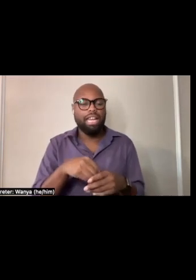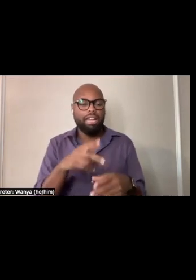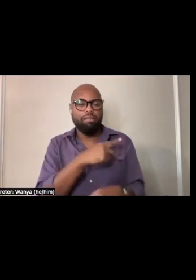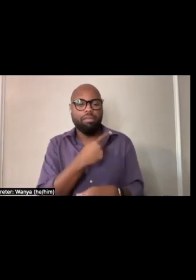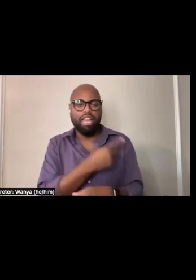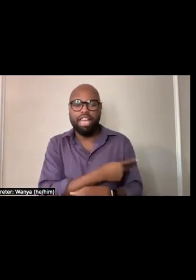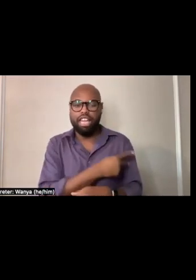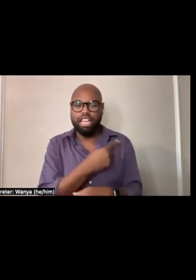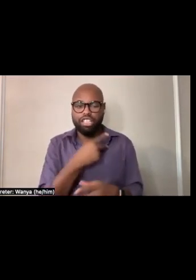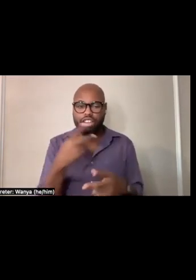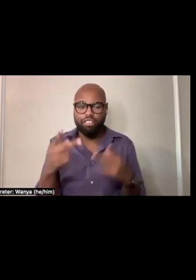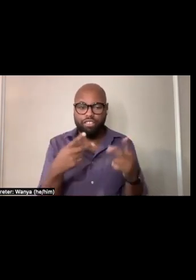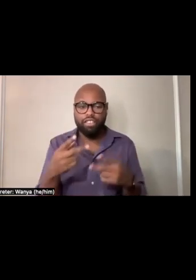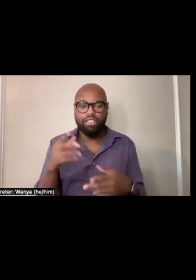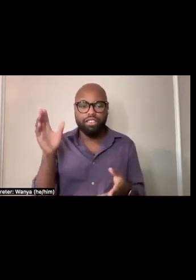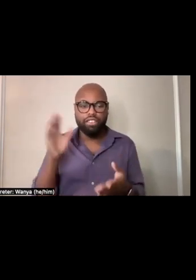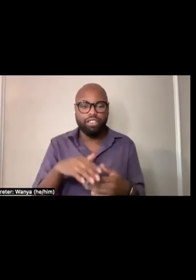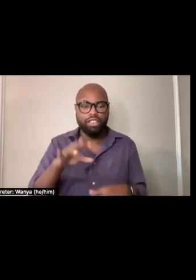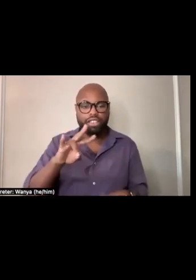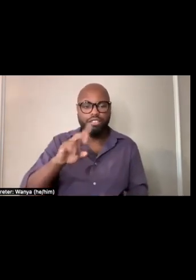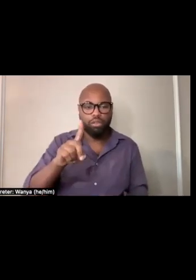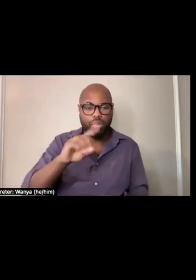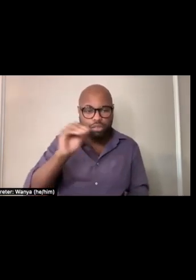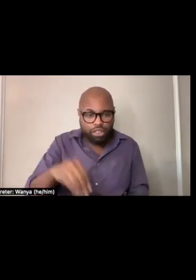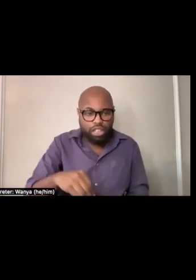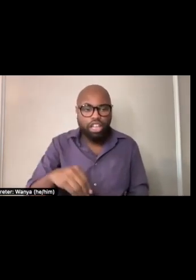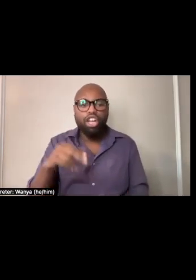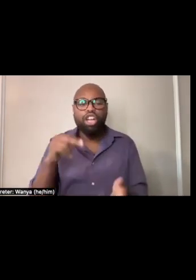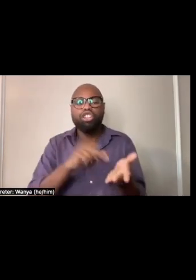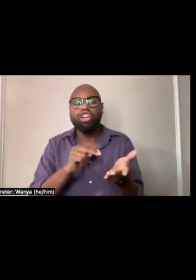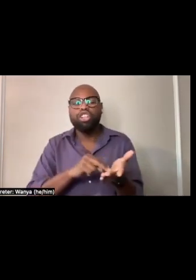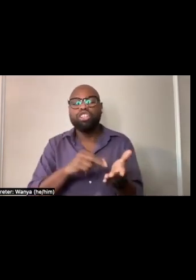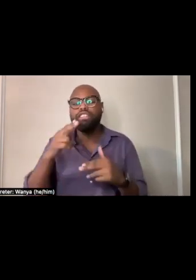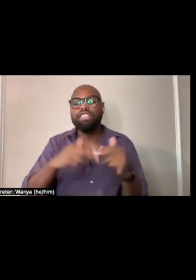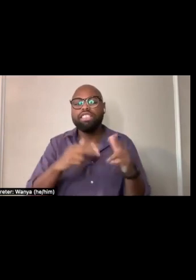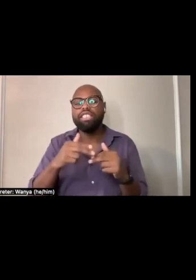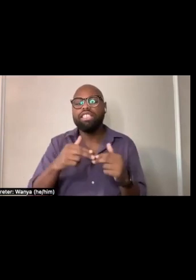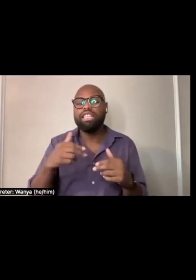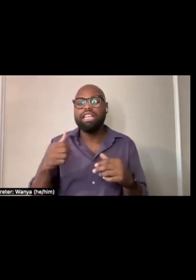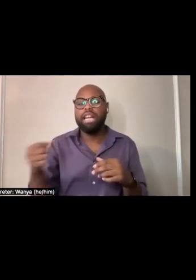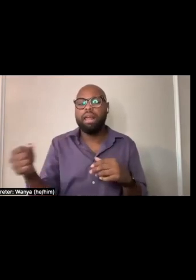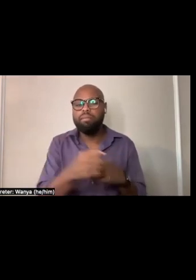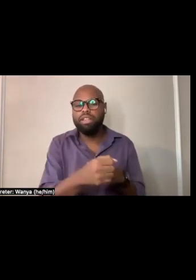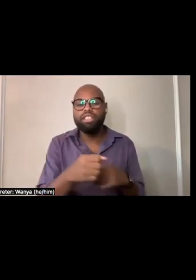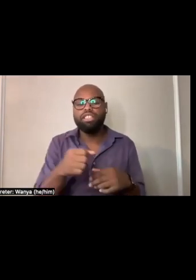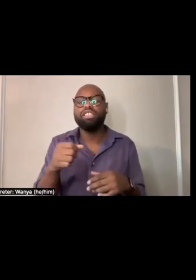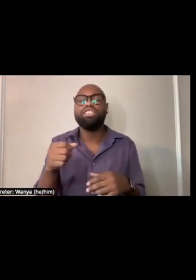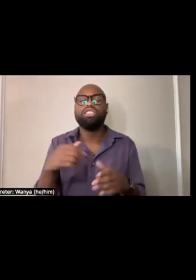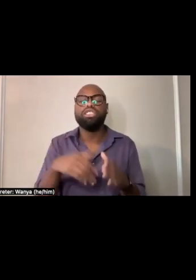Nursing facility admissions were reduced by 84%, and use of emergency psychiatric services